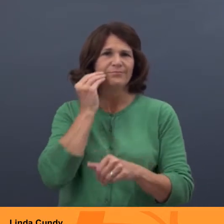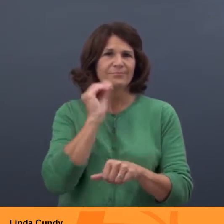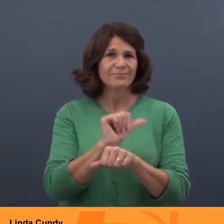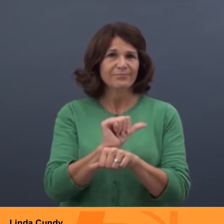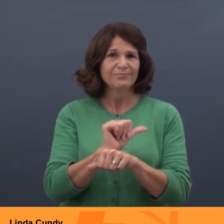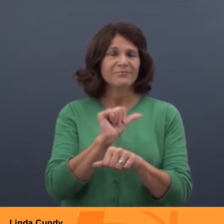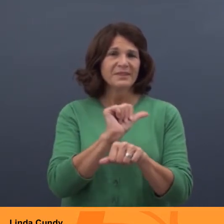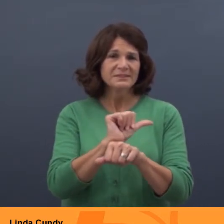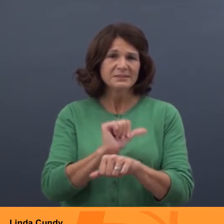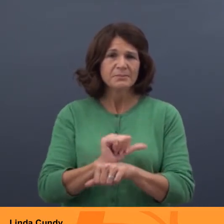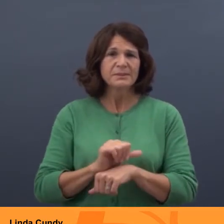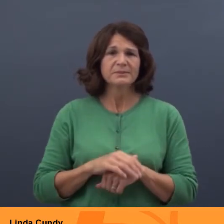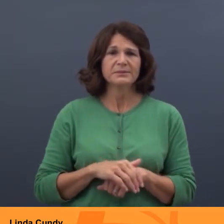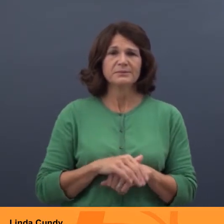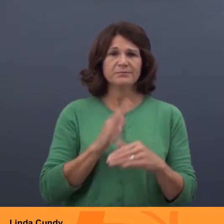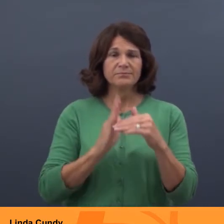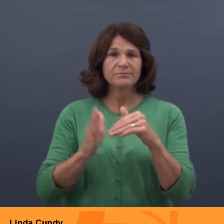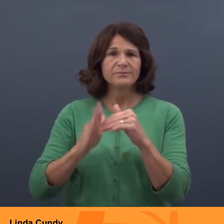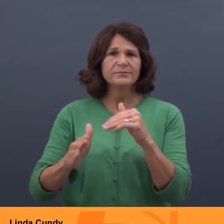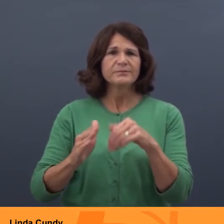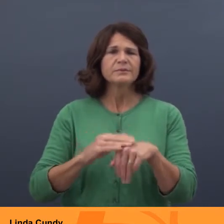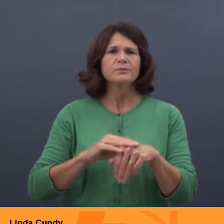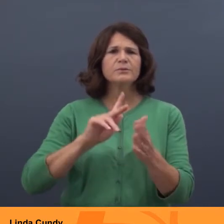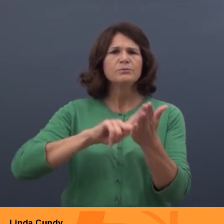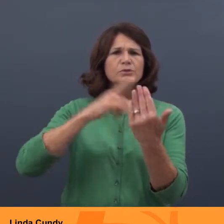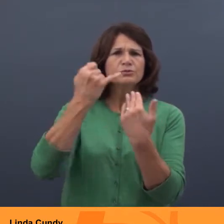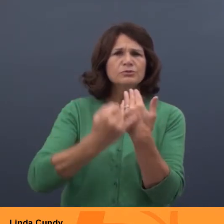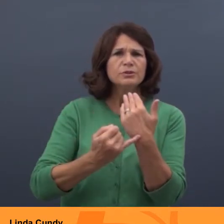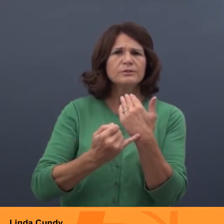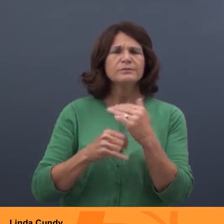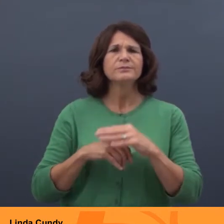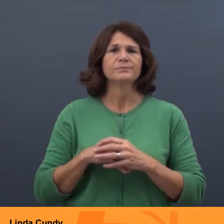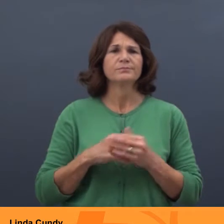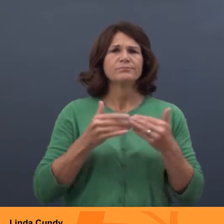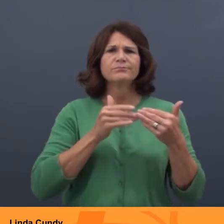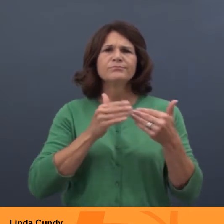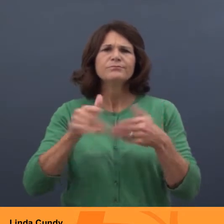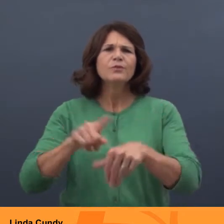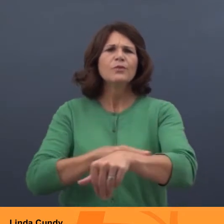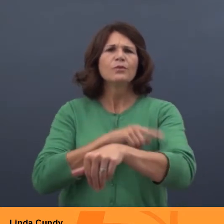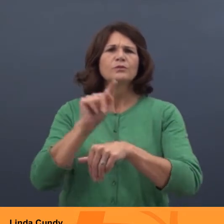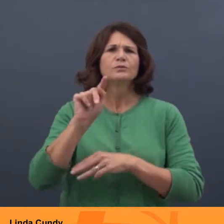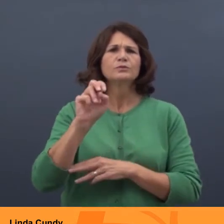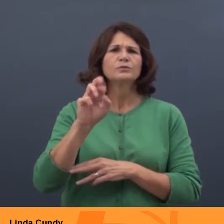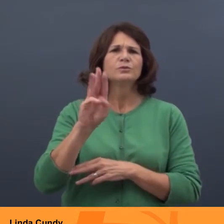should also take responsibility for completing assignments and long-term projects.